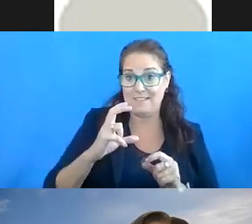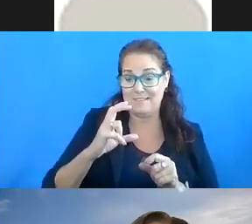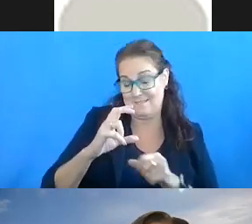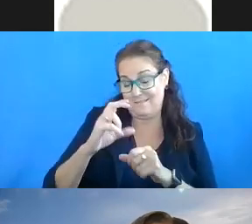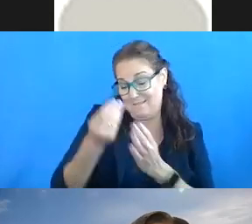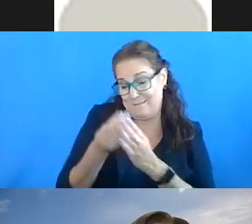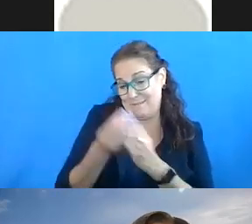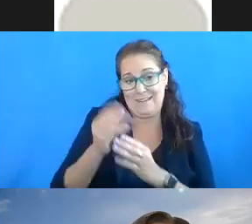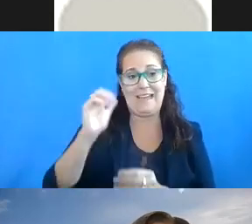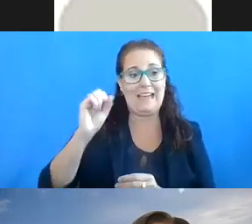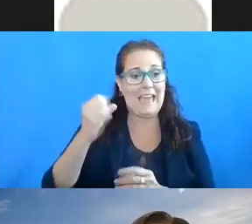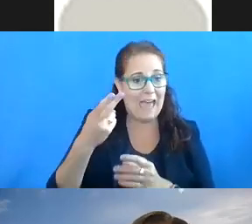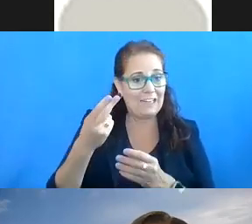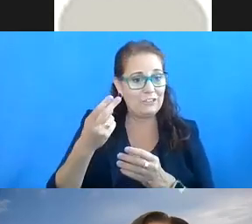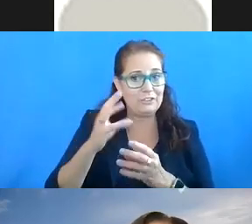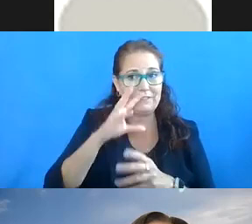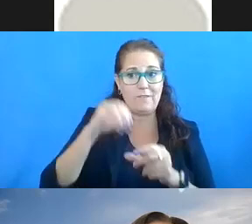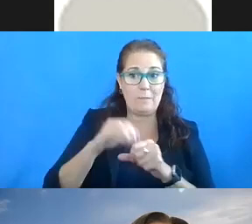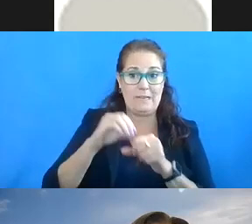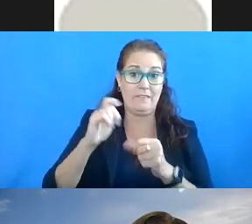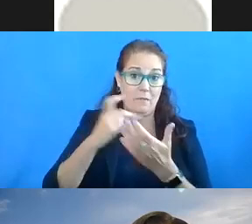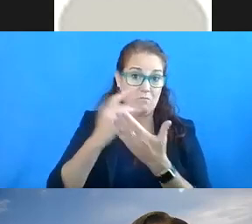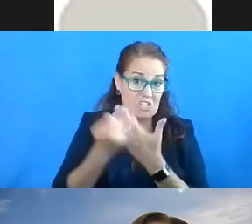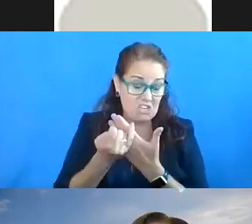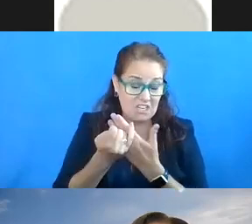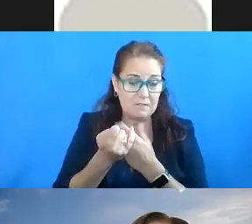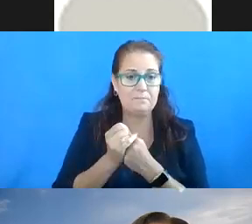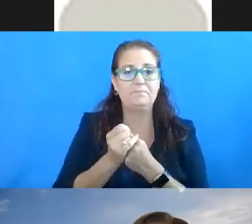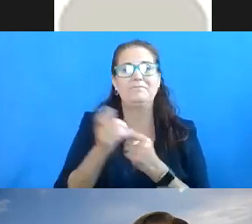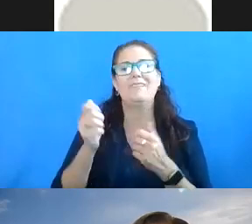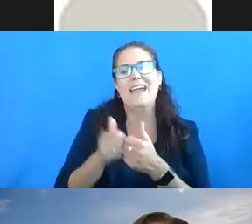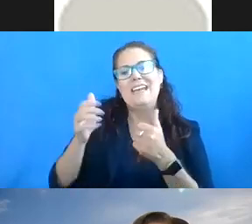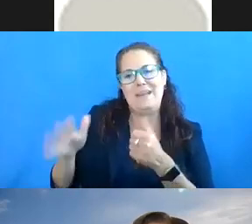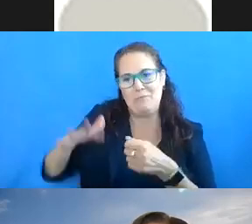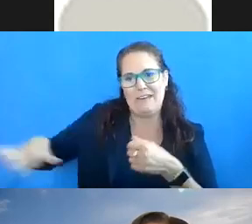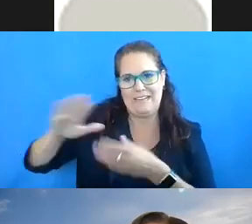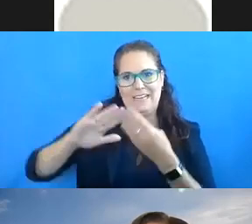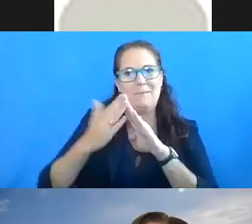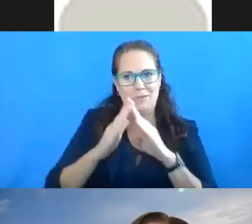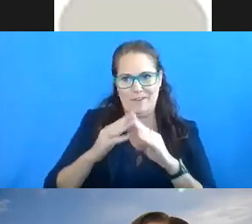cash equity in the project. Neighbouring communities, someone else had mentioned that,